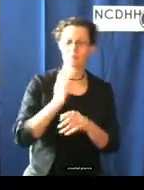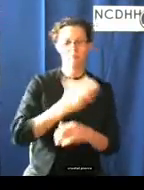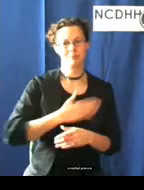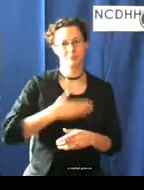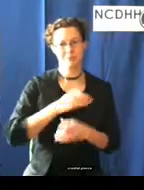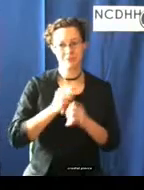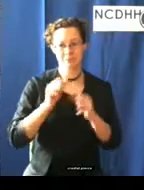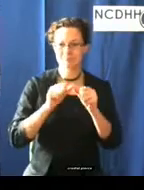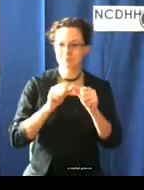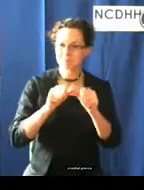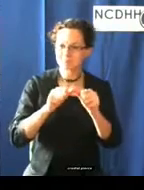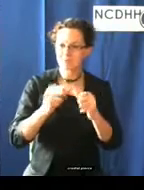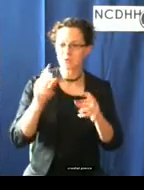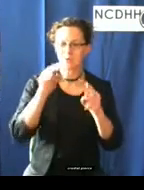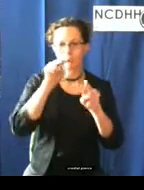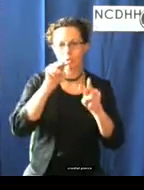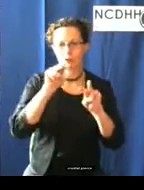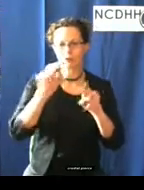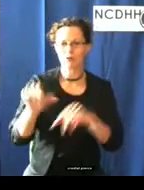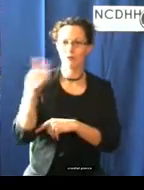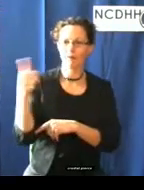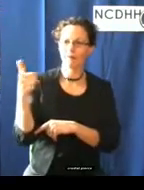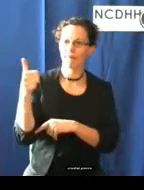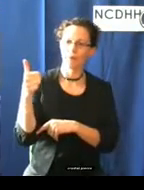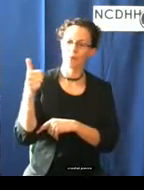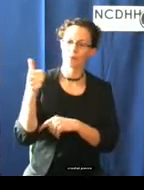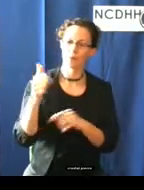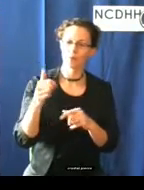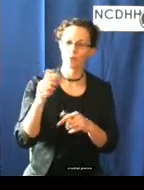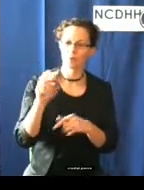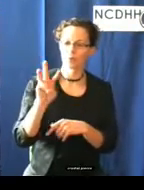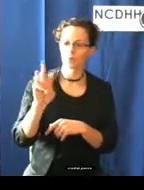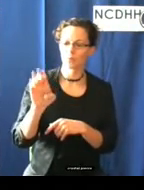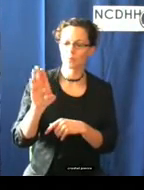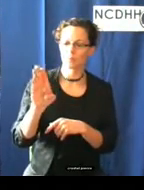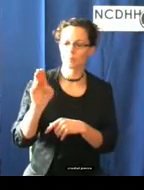OTHER WEBINARS FOR OTHER CHAPTERS OF OUR ADVOCACY HANDBOOK AND TO